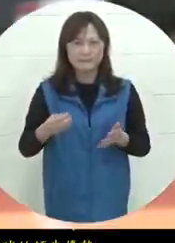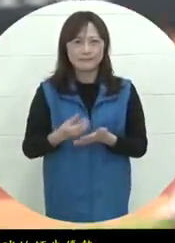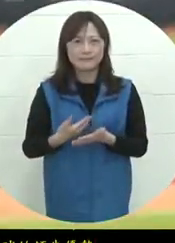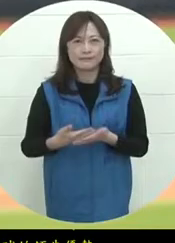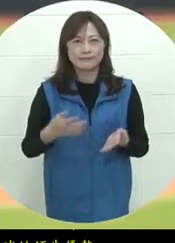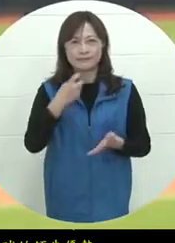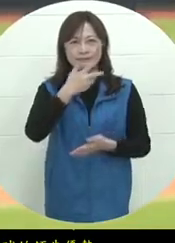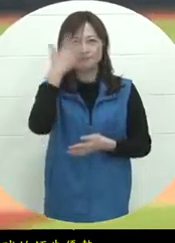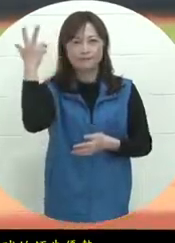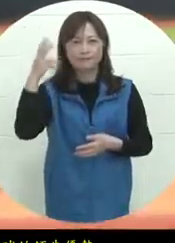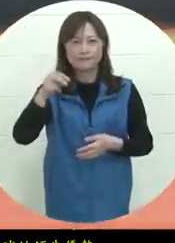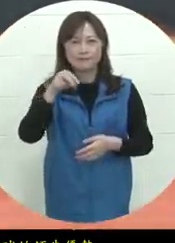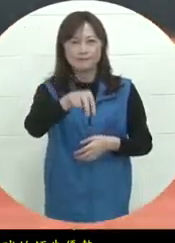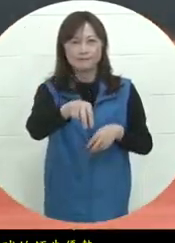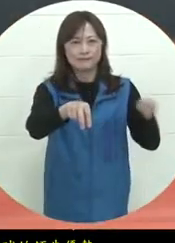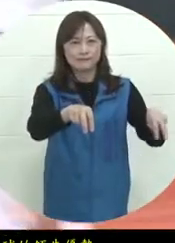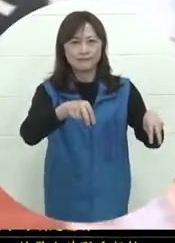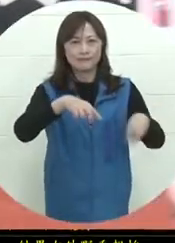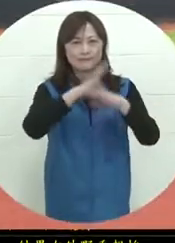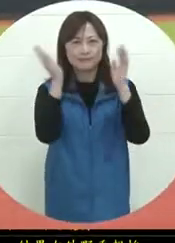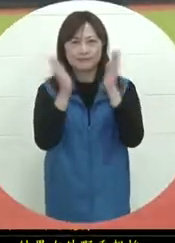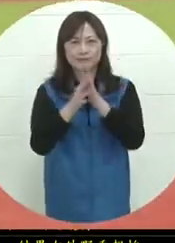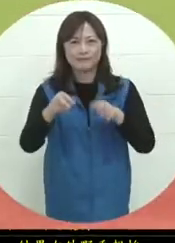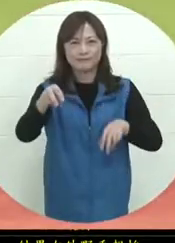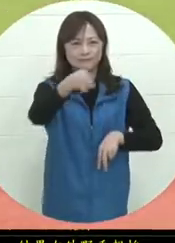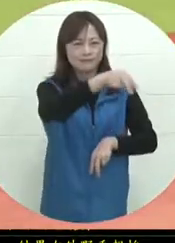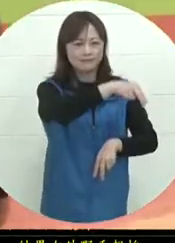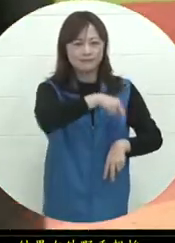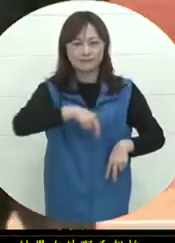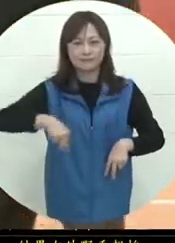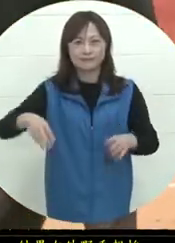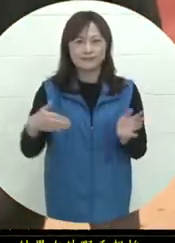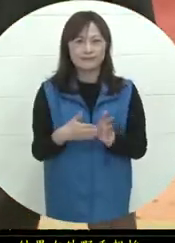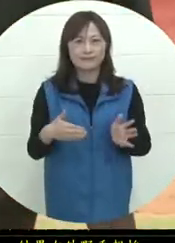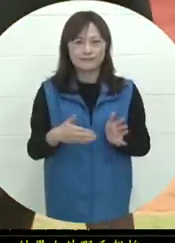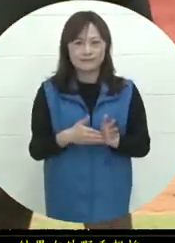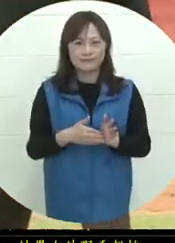All the runners on the bases are back. No problem. If the batter Noro